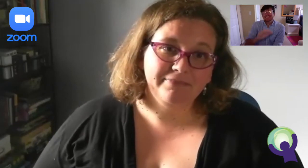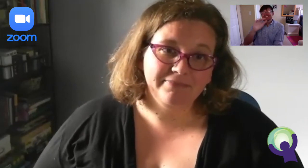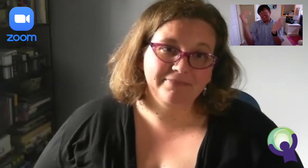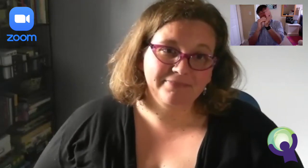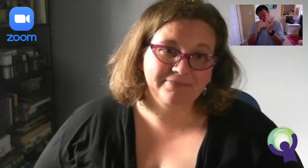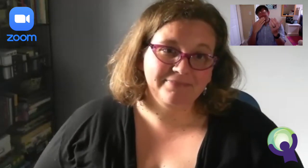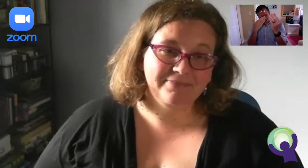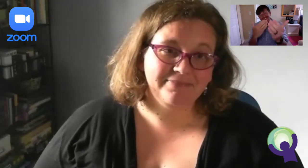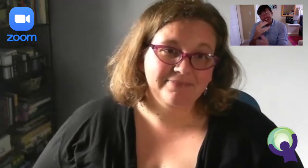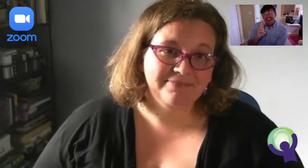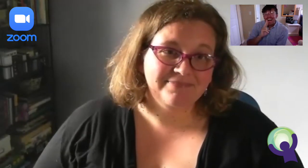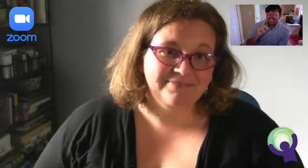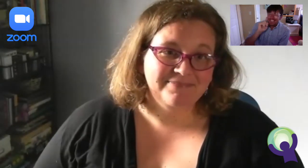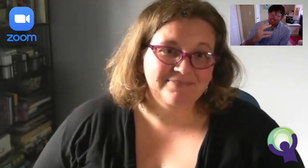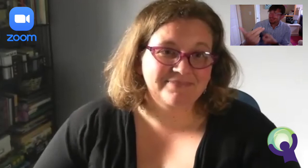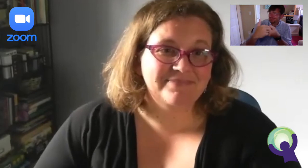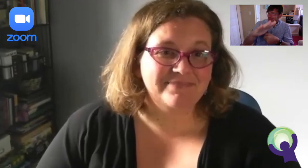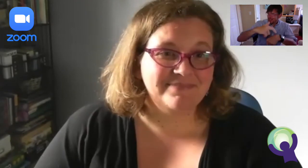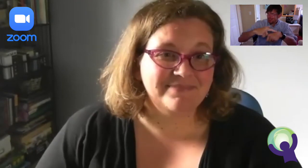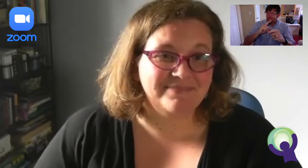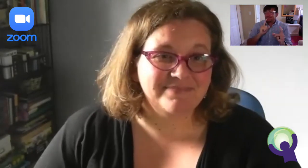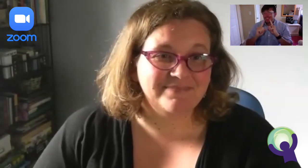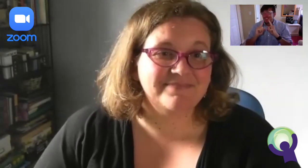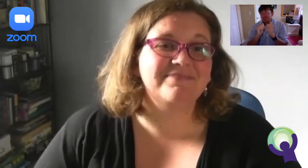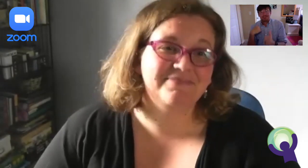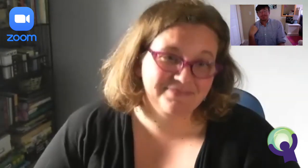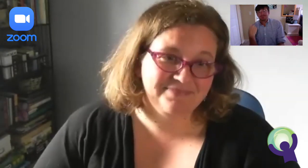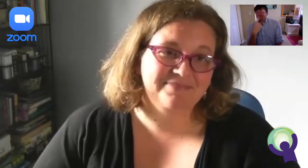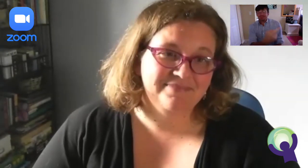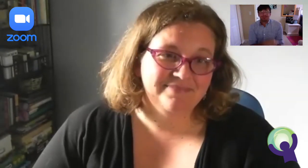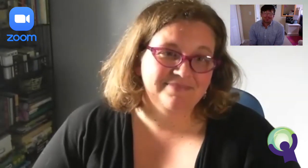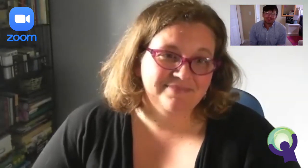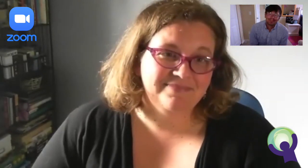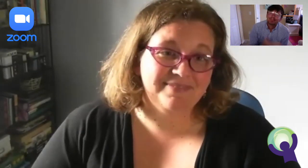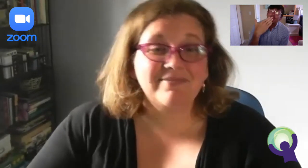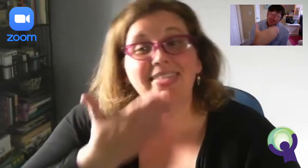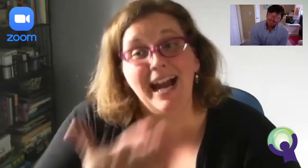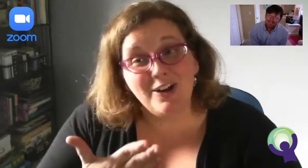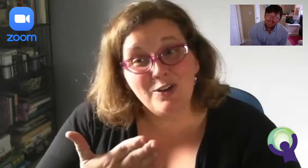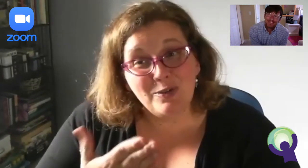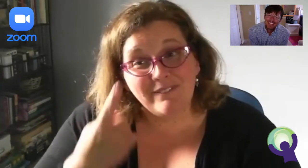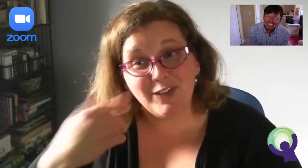All right yes, that sums it up pretty well. Thank you again, Hollie for joining us and letting us interview you today. Thank